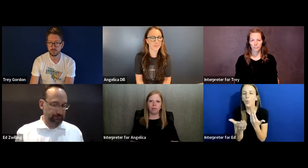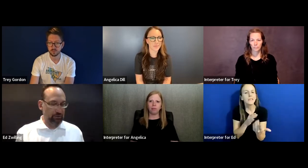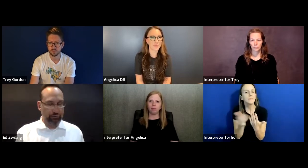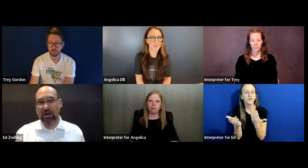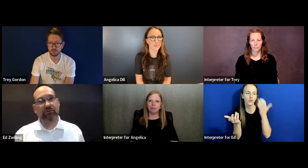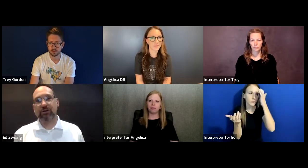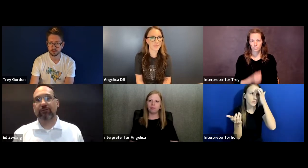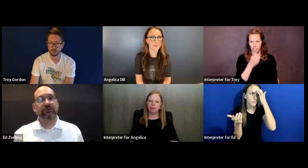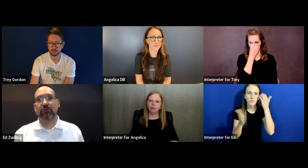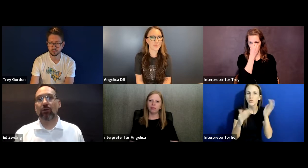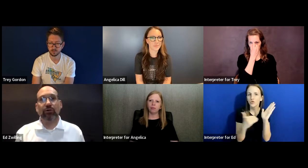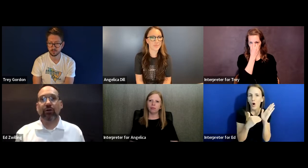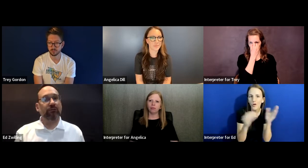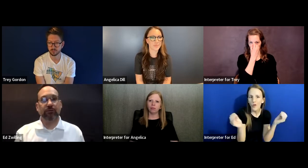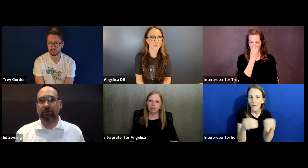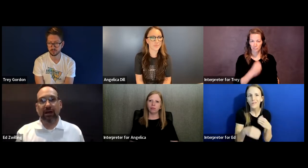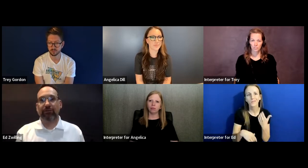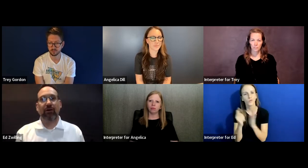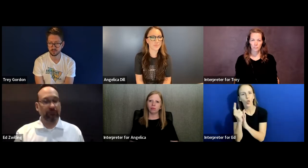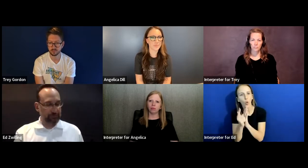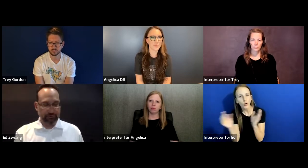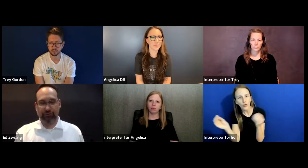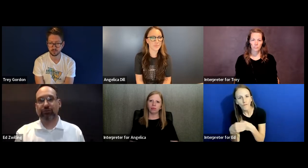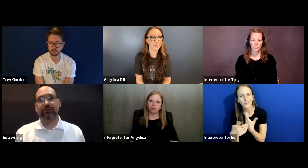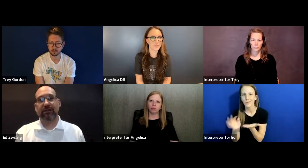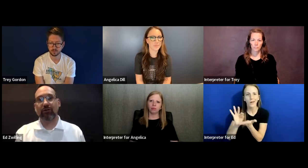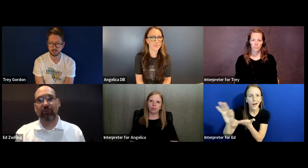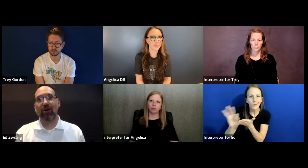you know your doctor's office your lawyer's office your accountant's office your insurance salesman's